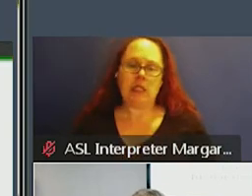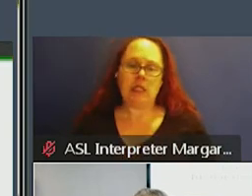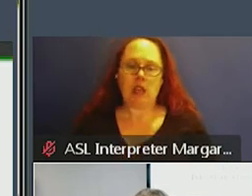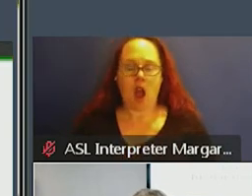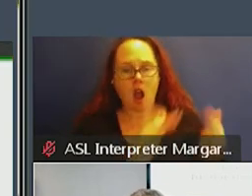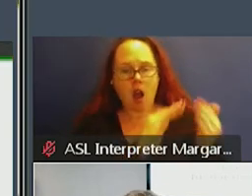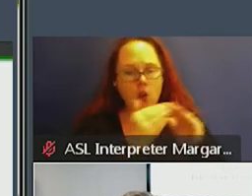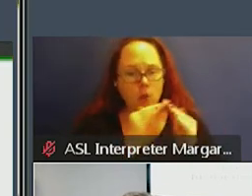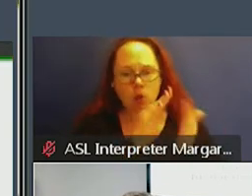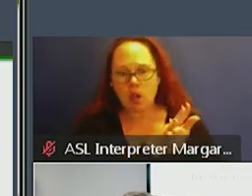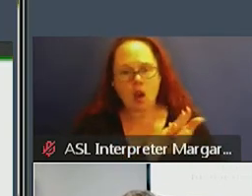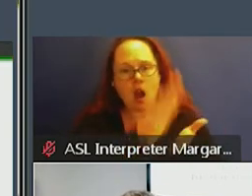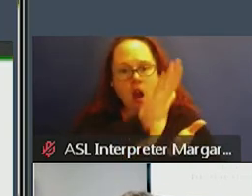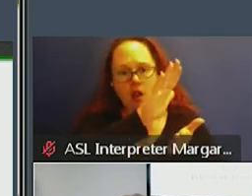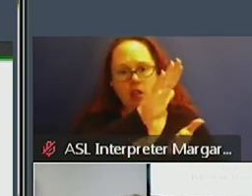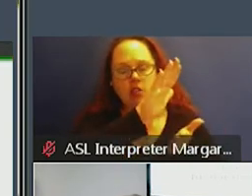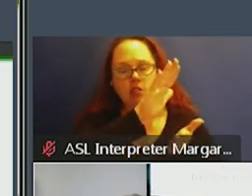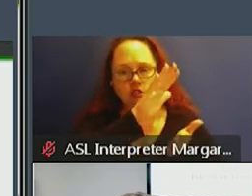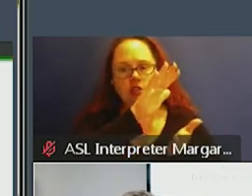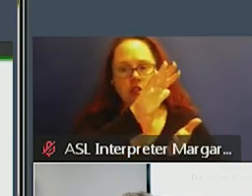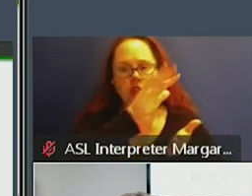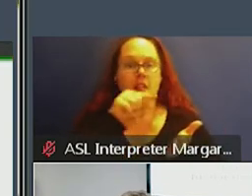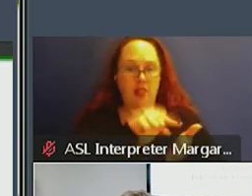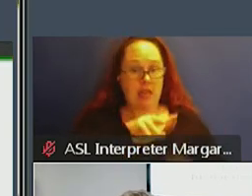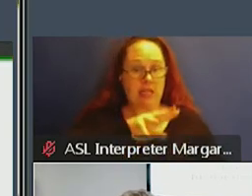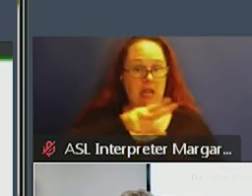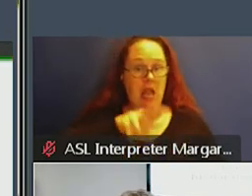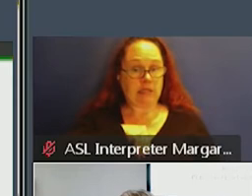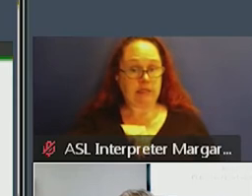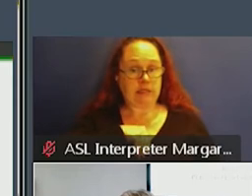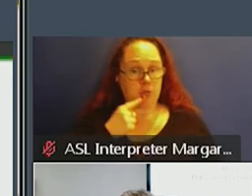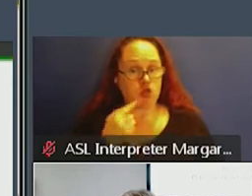they can take all or some of our recommendations to heart,